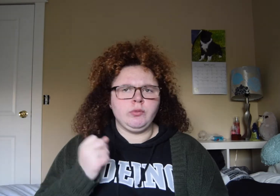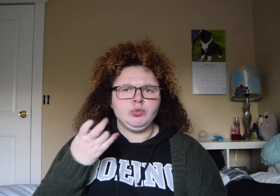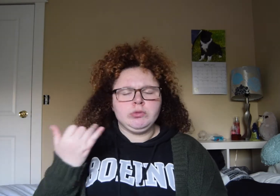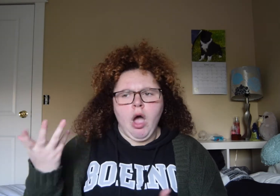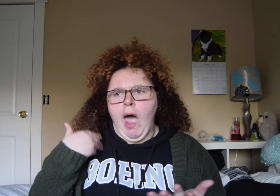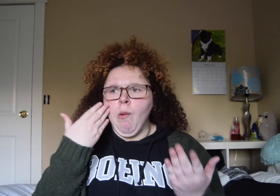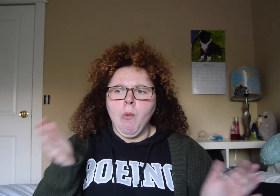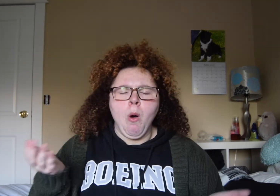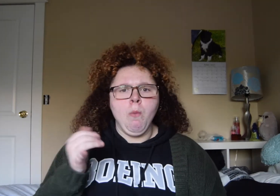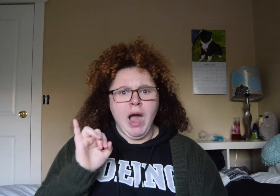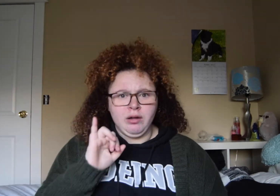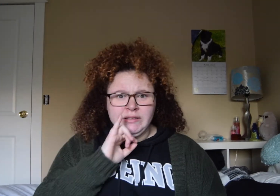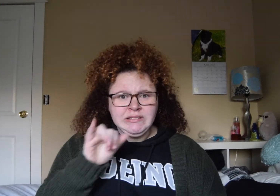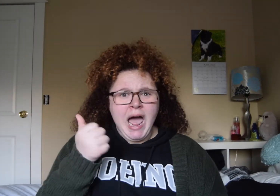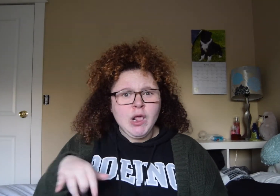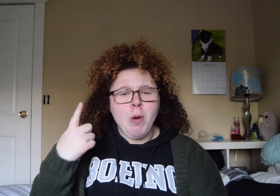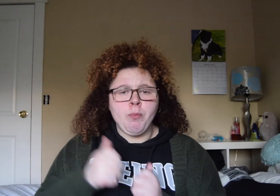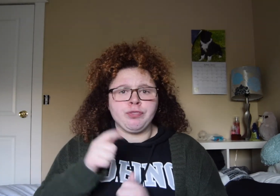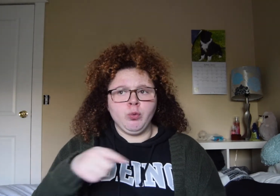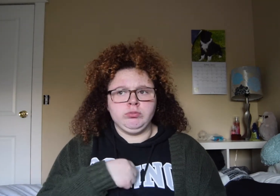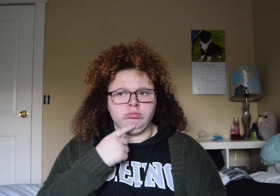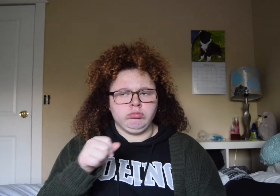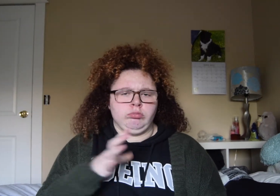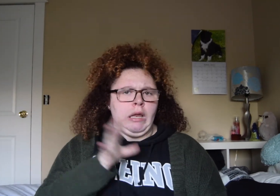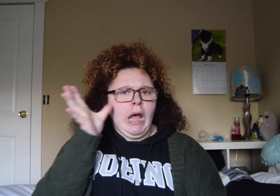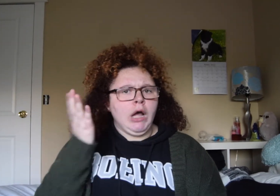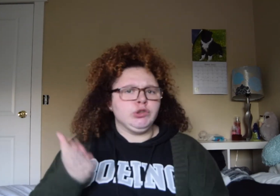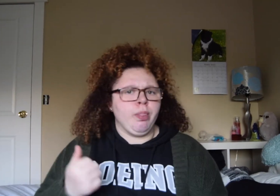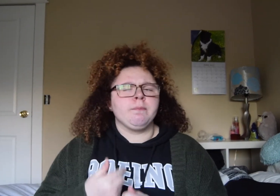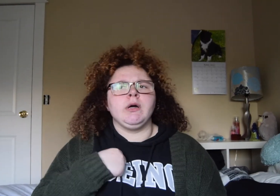She said, "I don't know. Isn't anyone here with you today?" I told her yes my dad's here with me